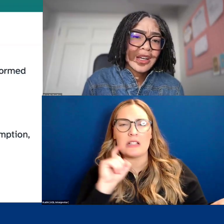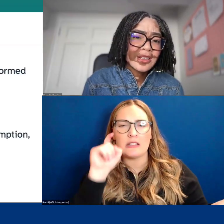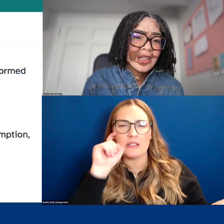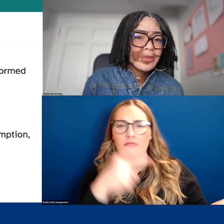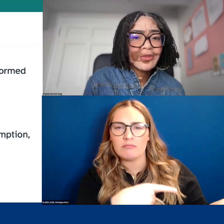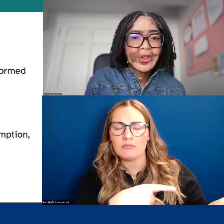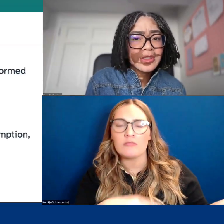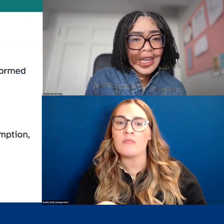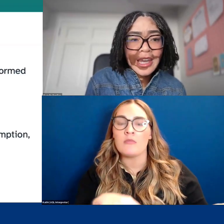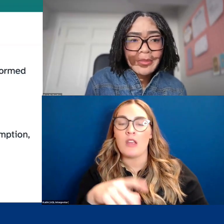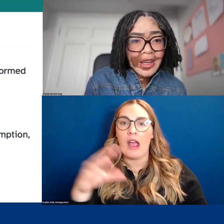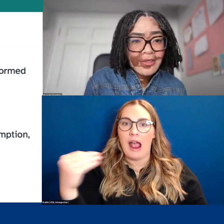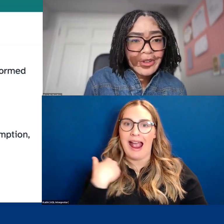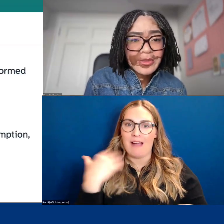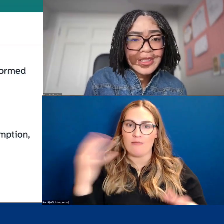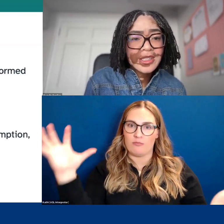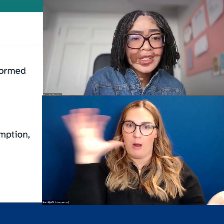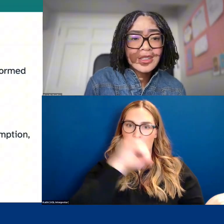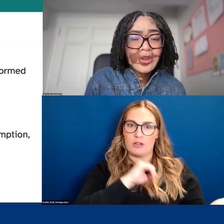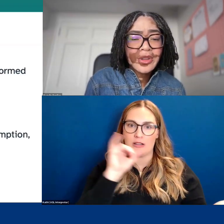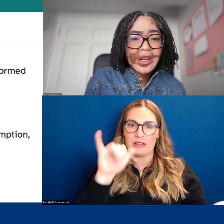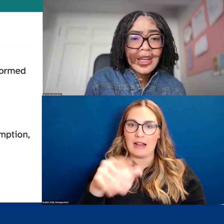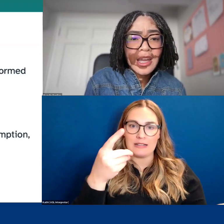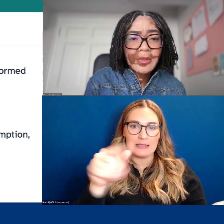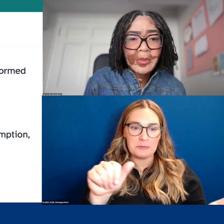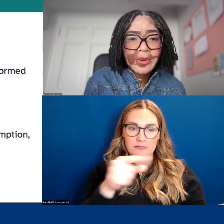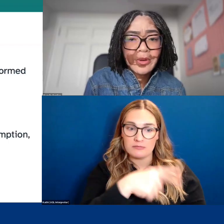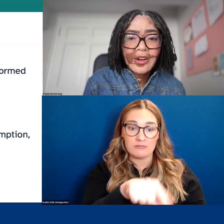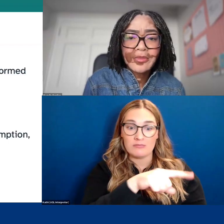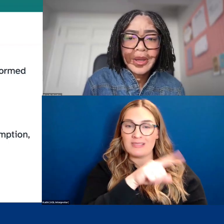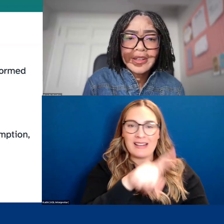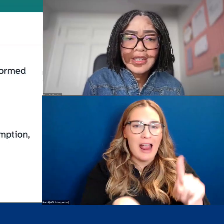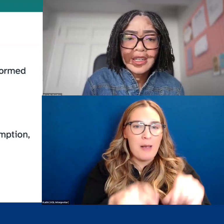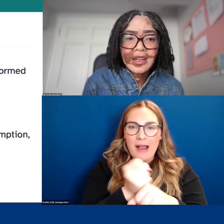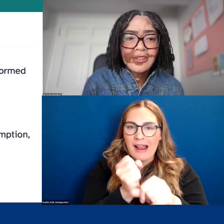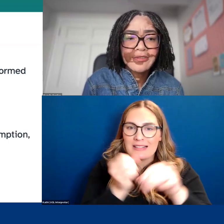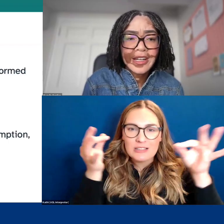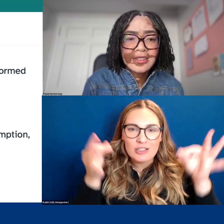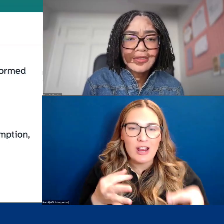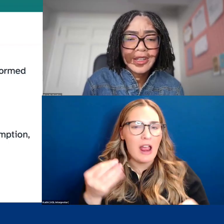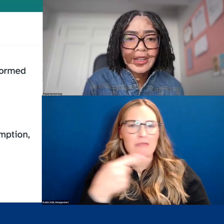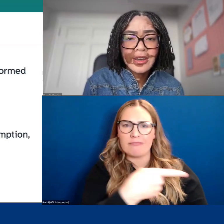that disabled folks can't make informed decisions or they're incapable of parenting effectively.